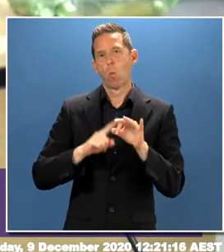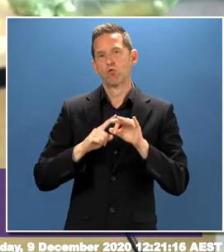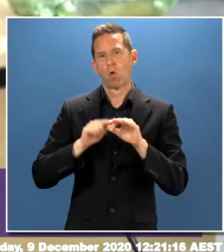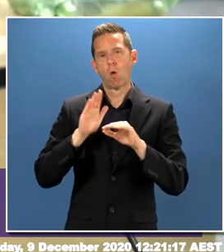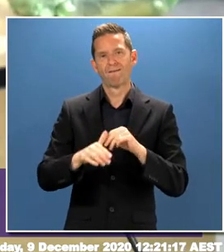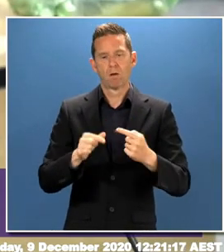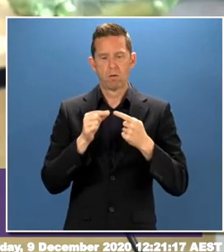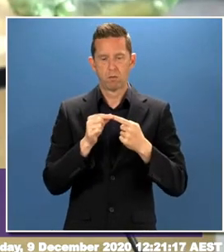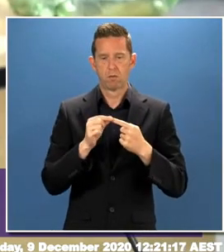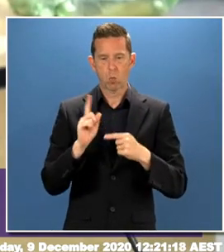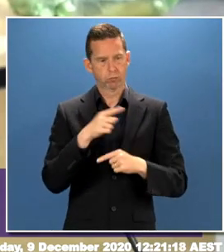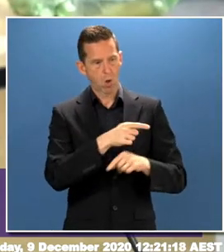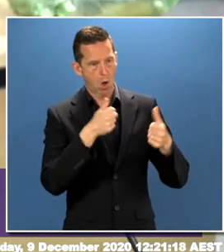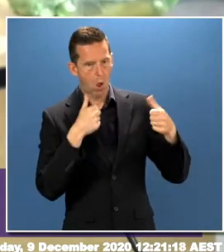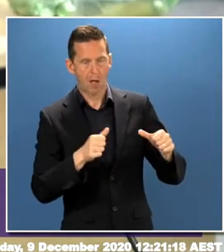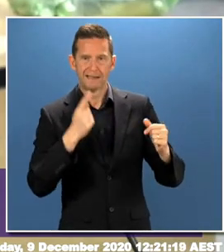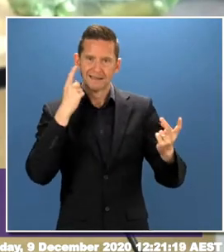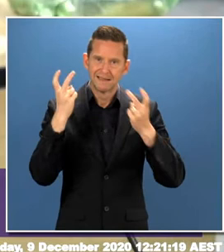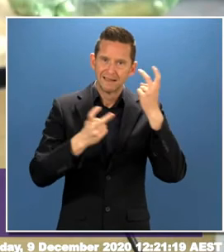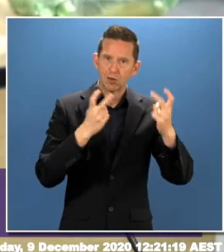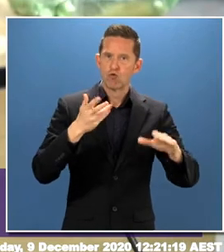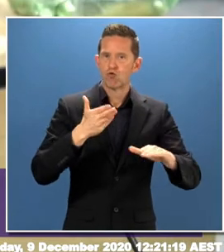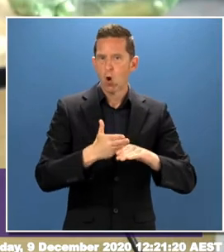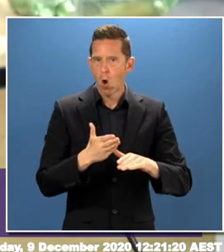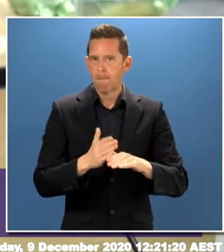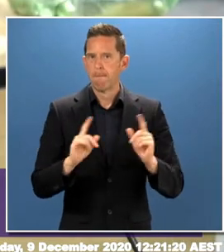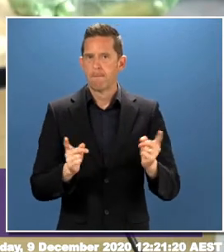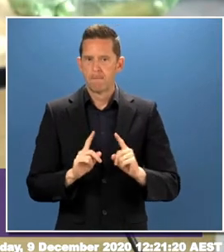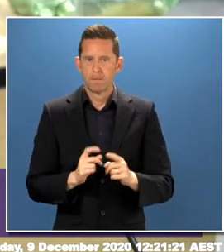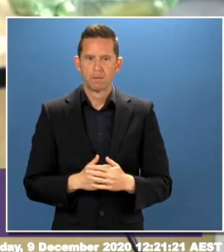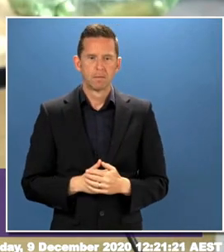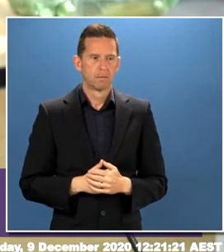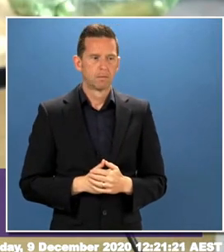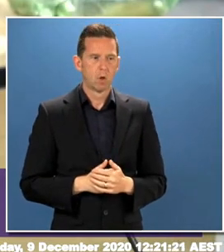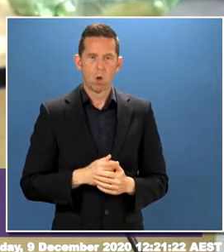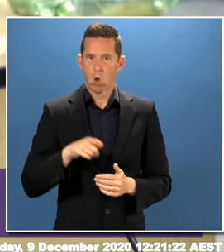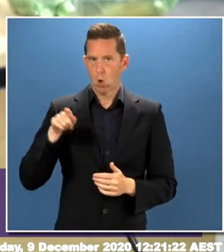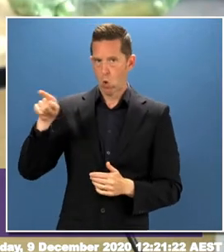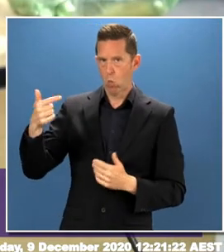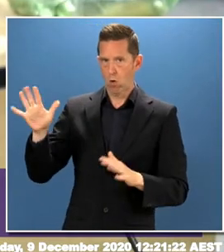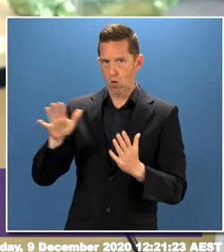of finding work or finding a job. And you've indicated in your statement that there was a commonality